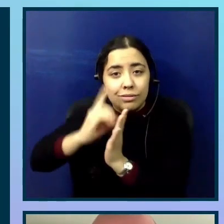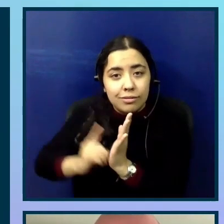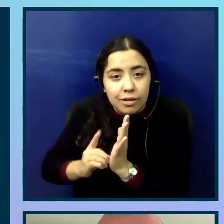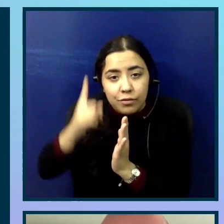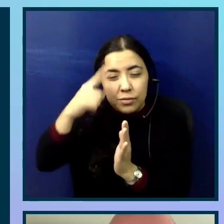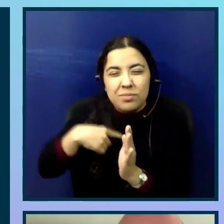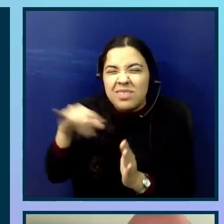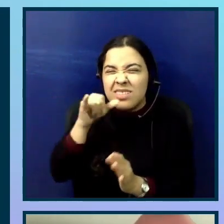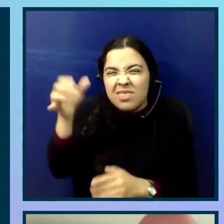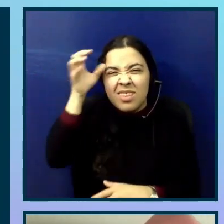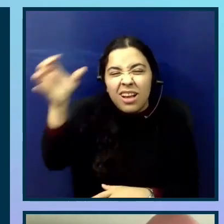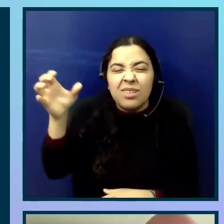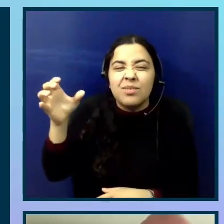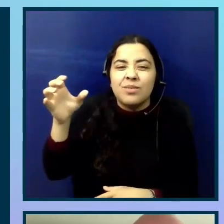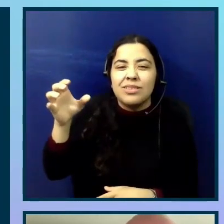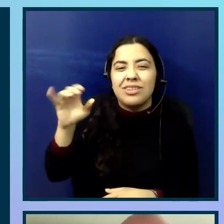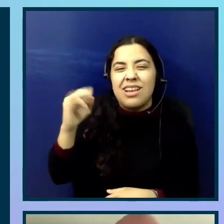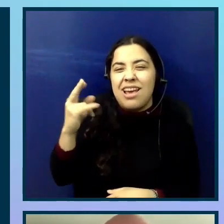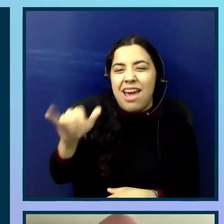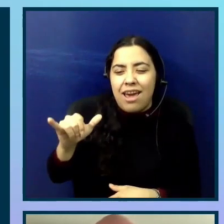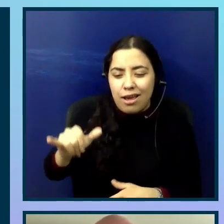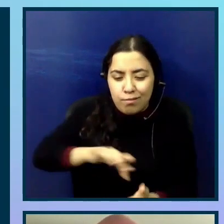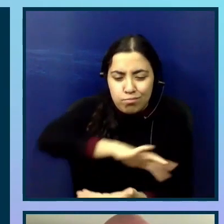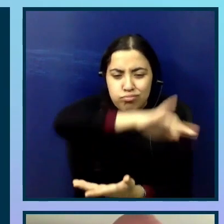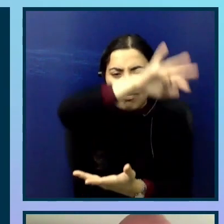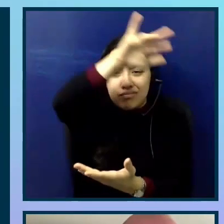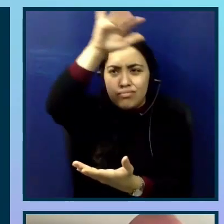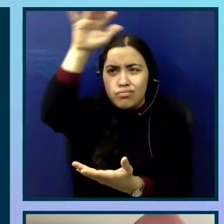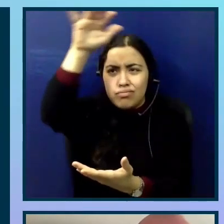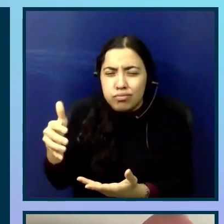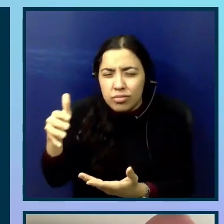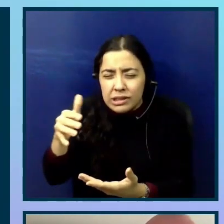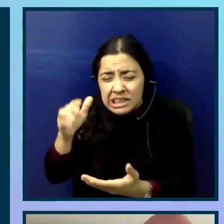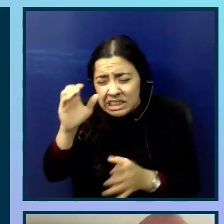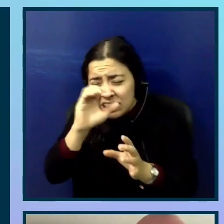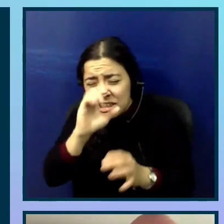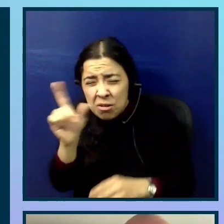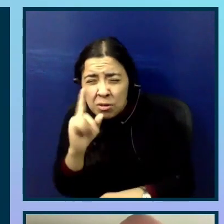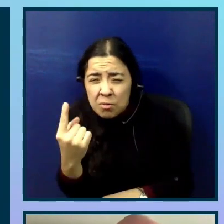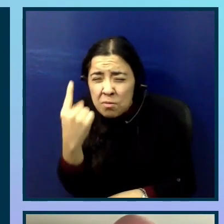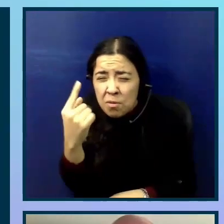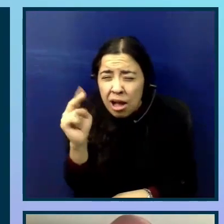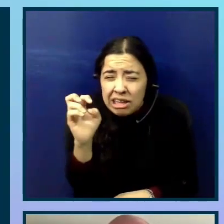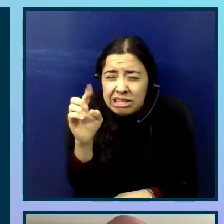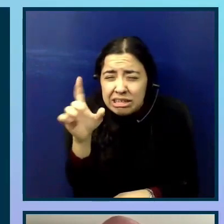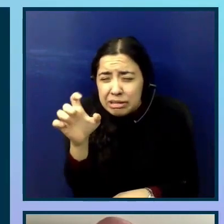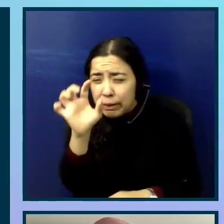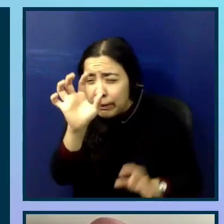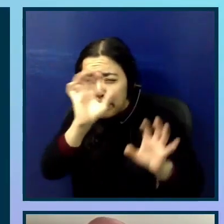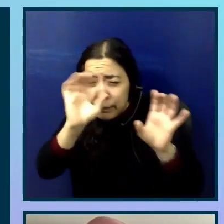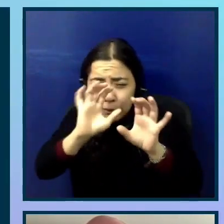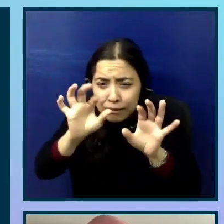Finding all the candidate user outcome needles is always the challenge to understand what it is that you need to be to be doing.